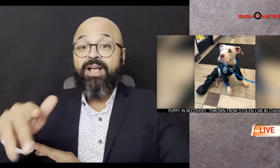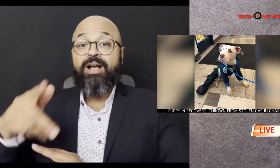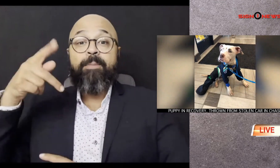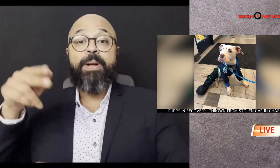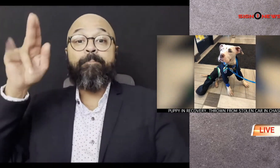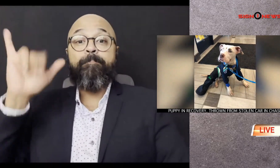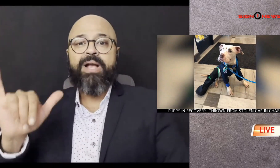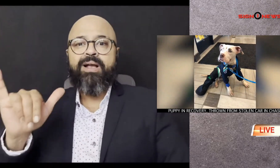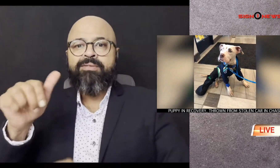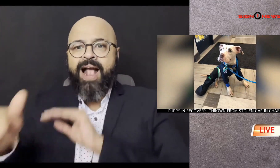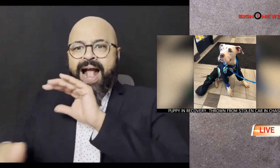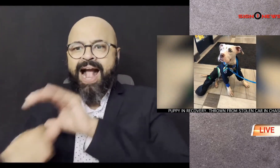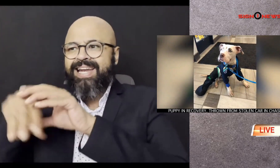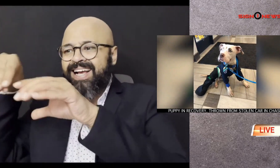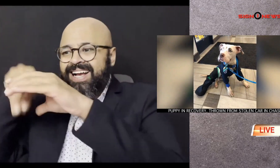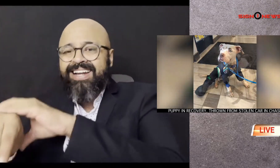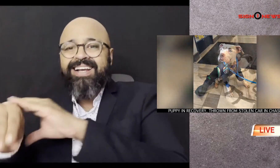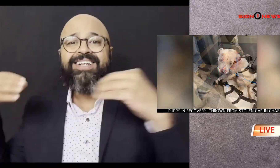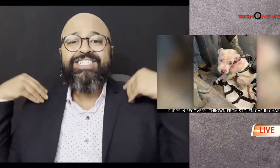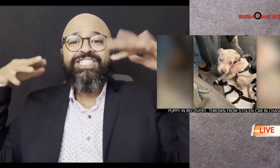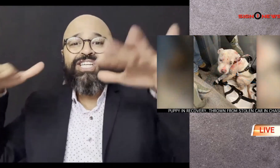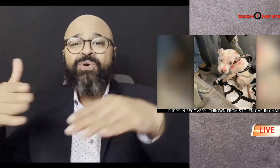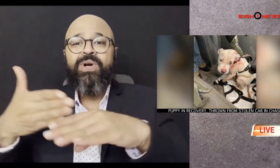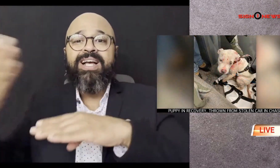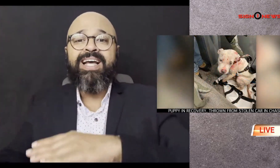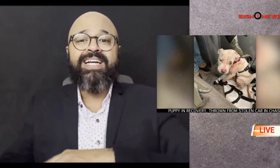They found the puppy hiding in the snow the next morning.